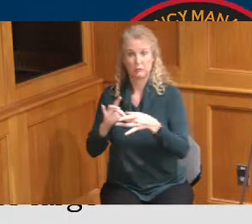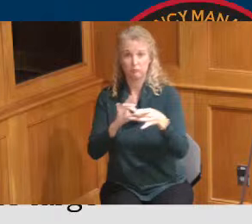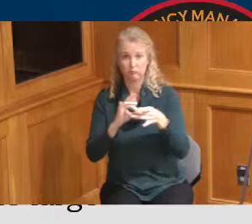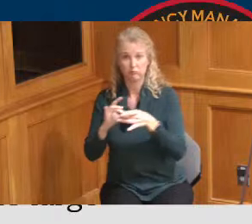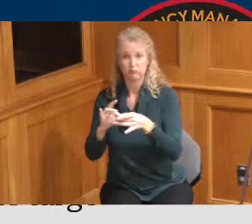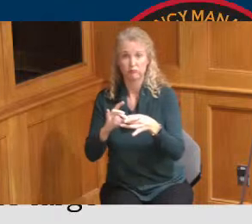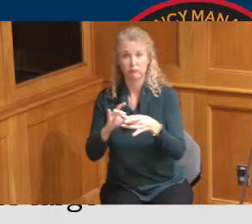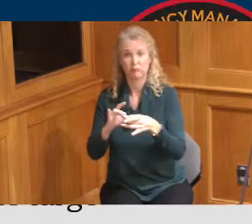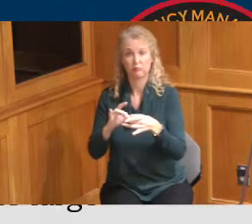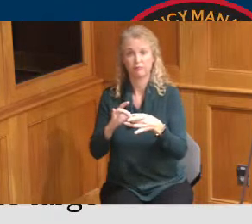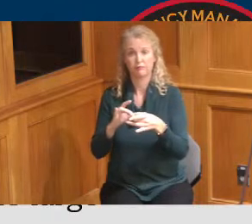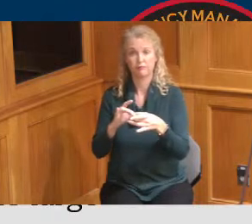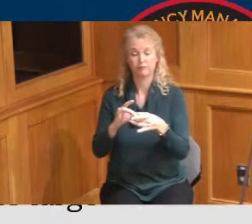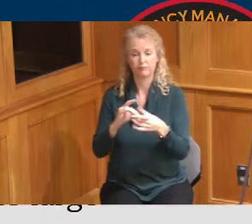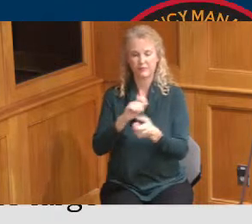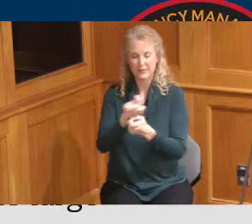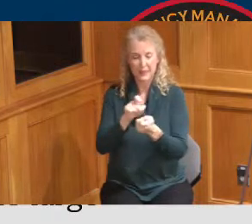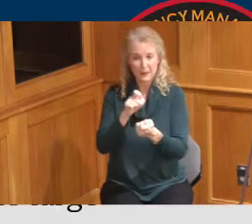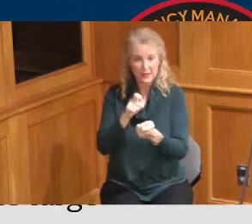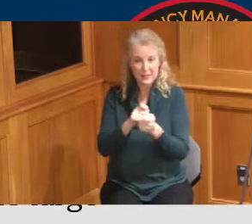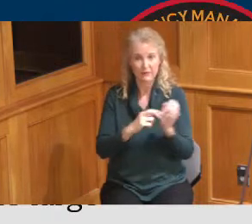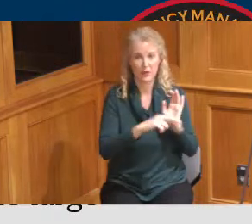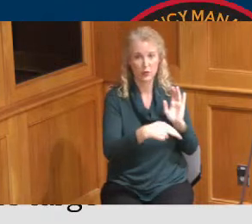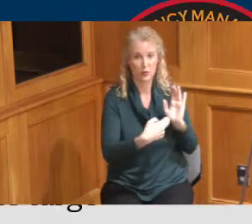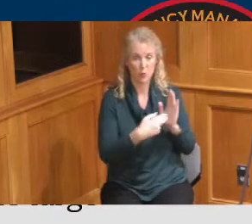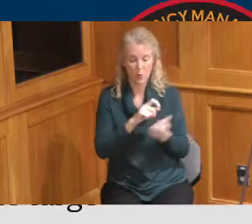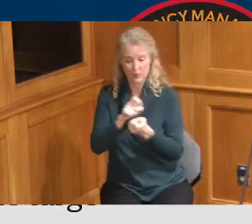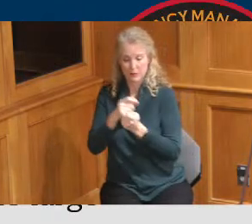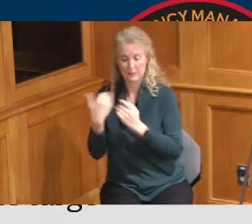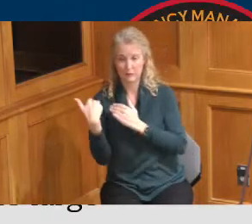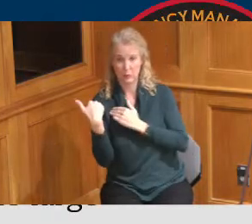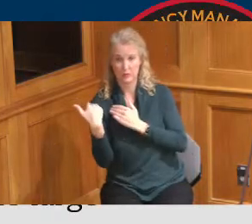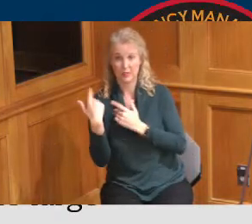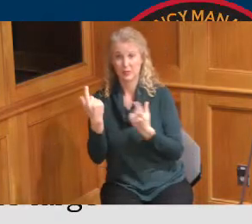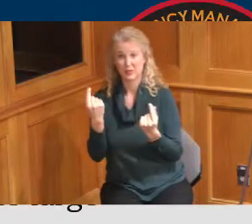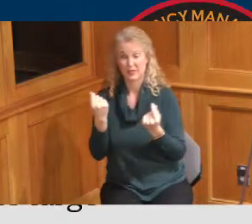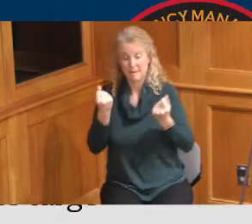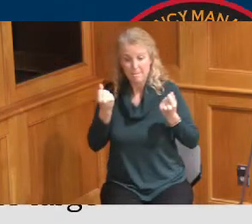specific roles and responsibilities and then we facilitate multi- agency and multi-jurisdictional